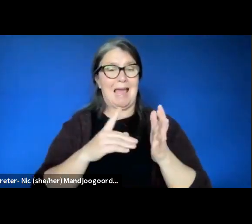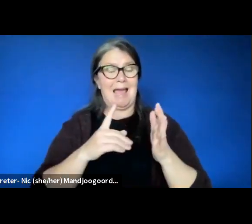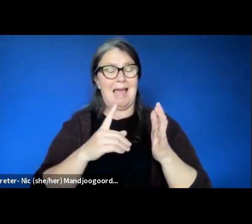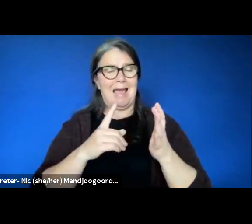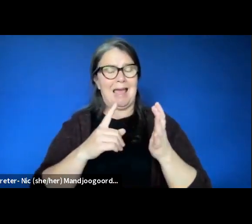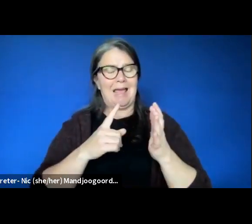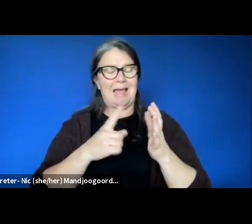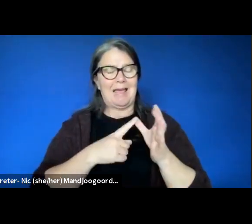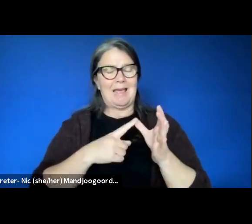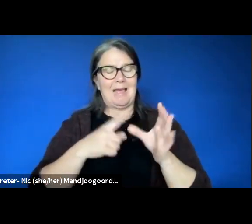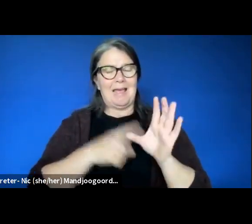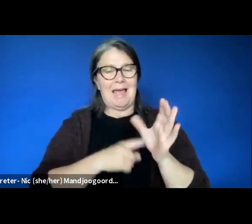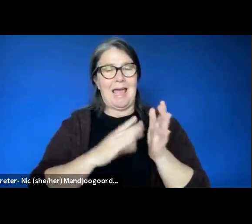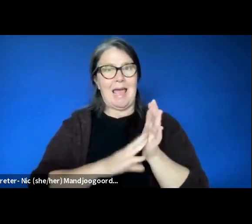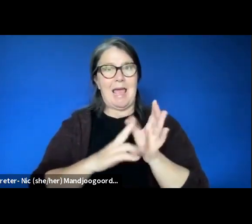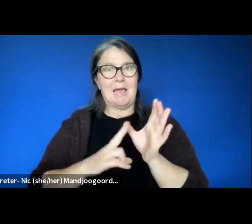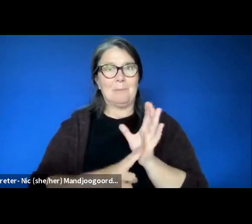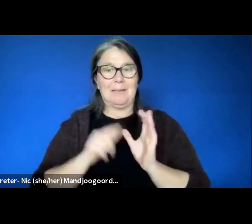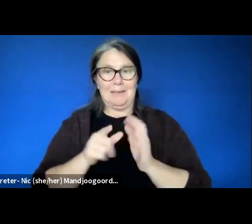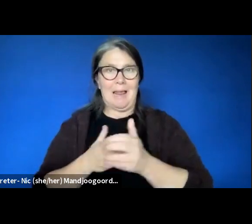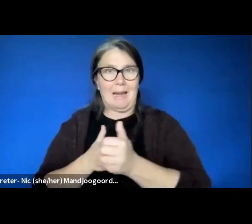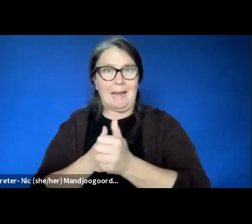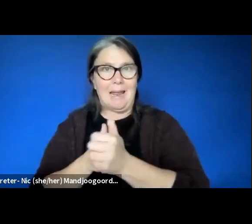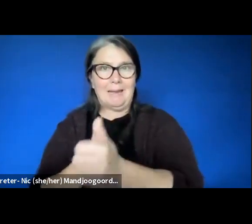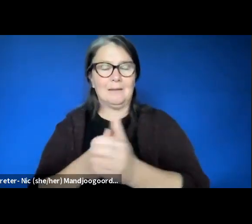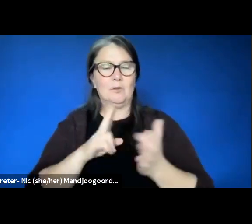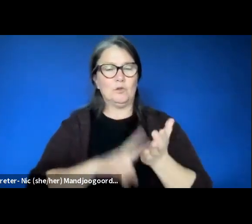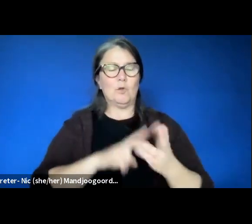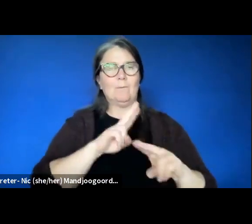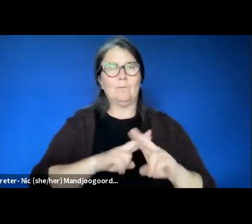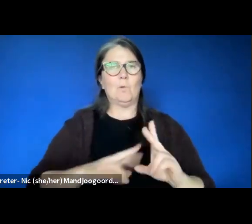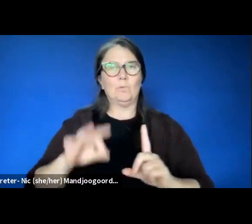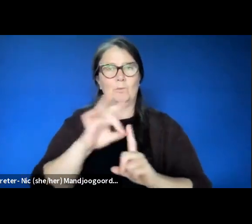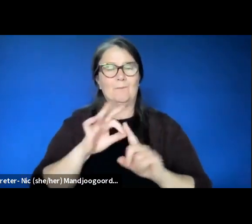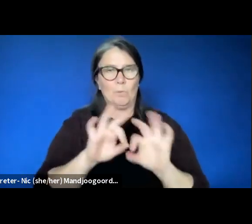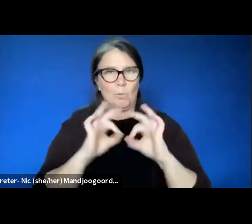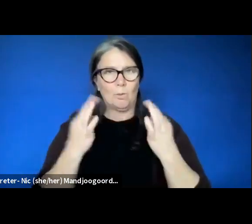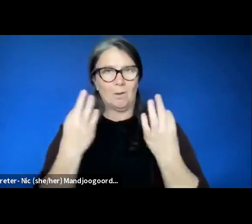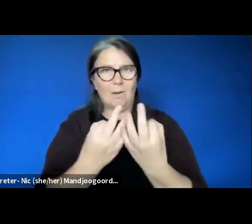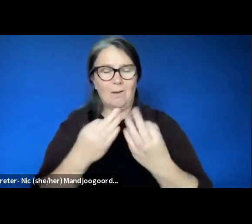Amen his leg and country Amen his leg and contributed to several projects and nonprofit organizations with organizations with a particular